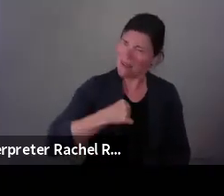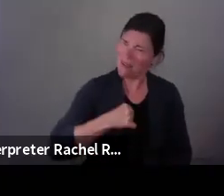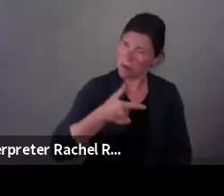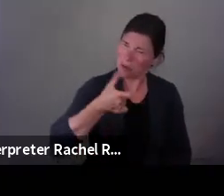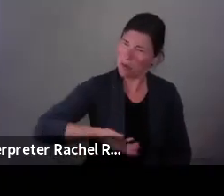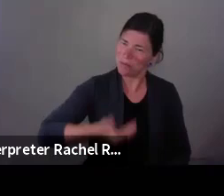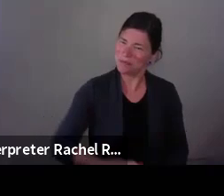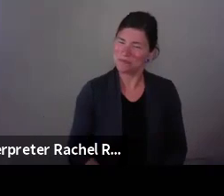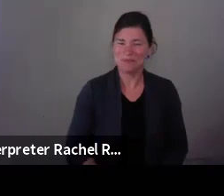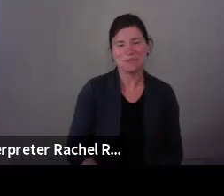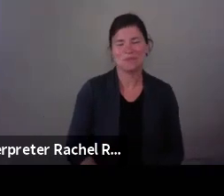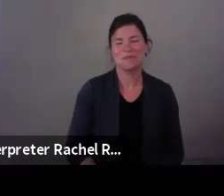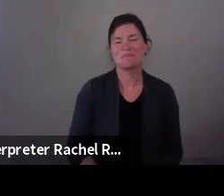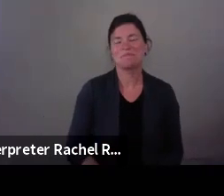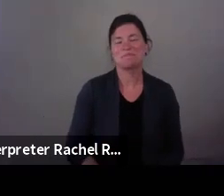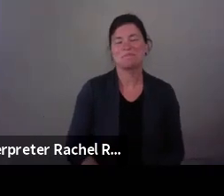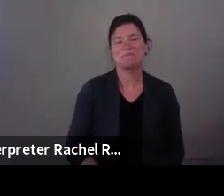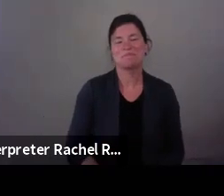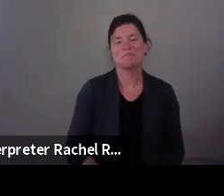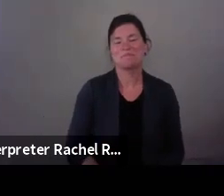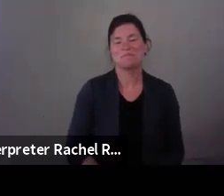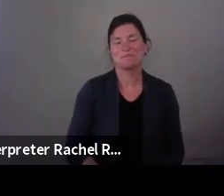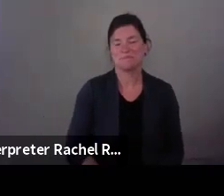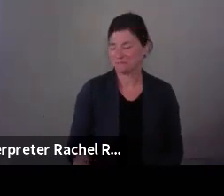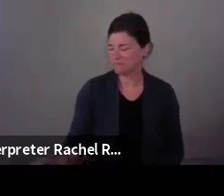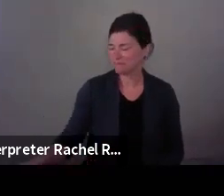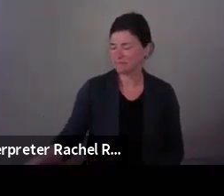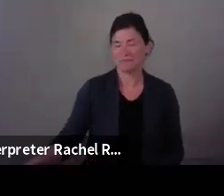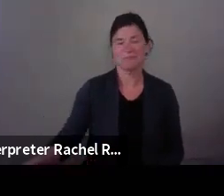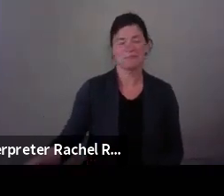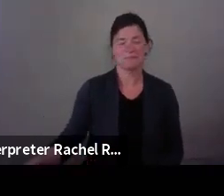Just a disability pride is not about being ashamed or being